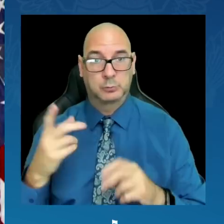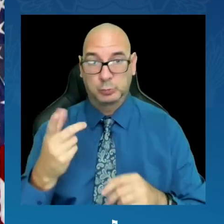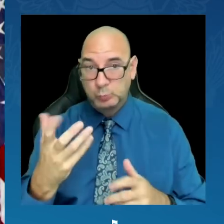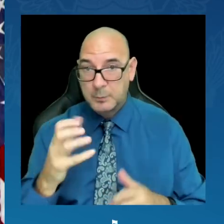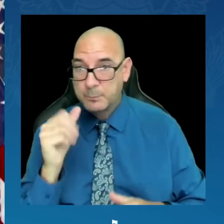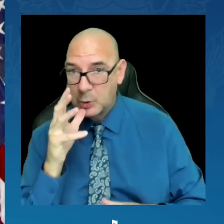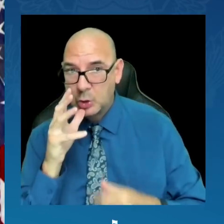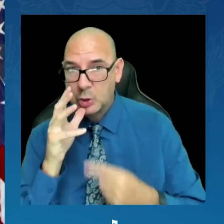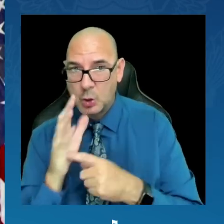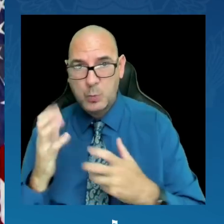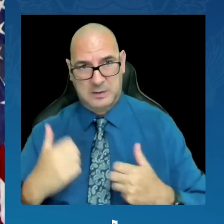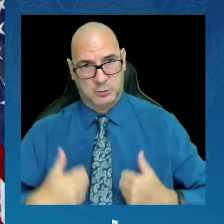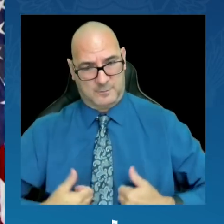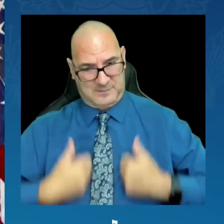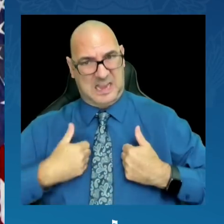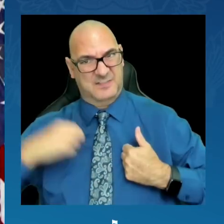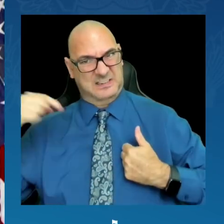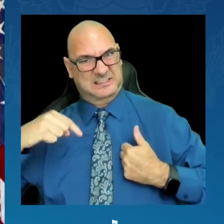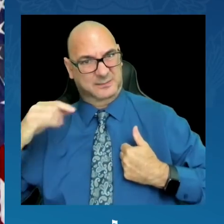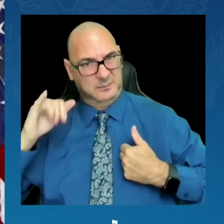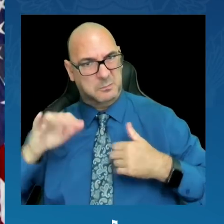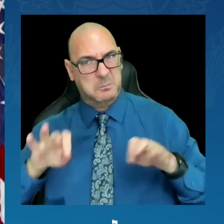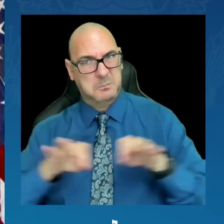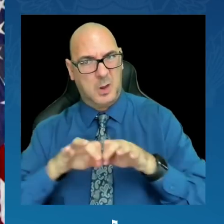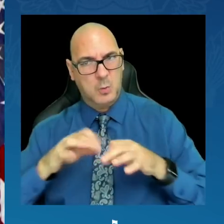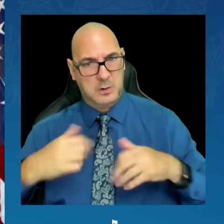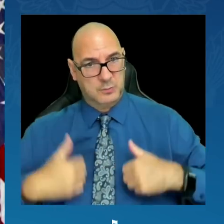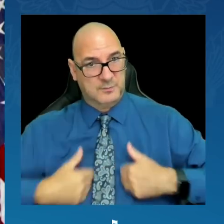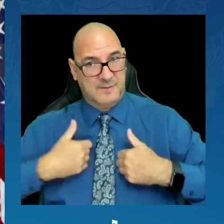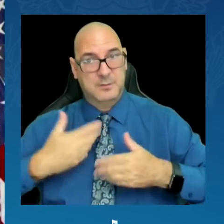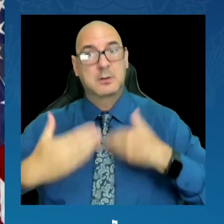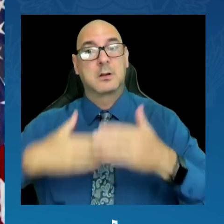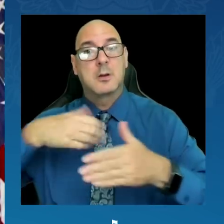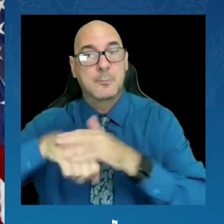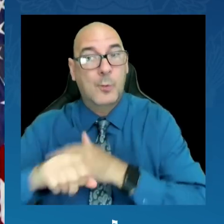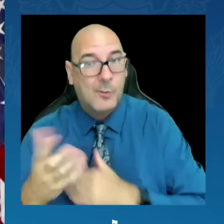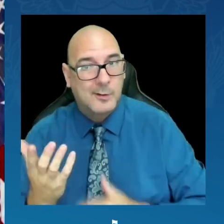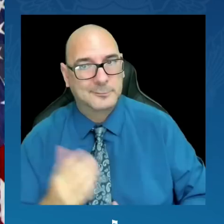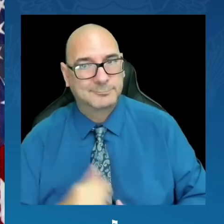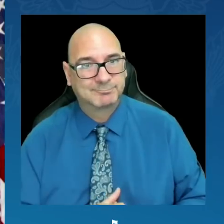And we all agree. We live in a country now